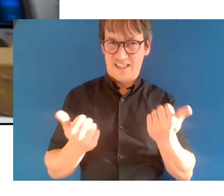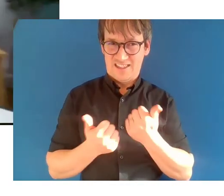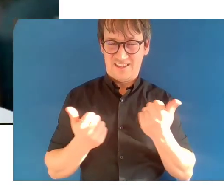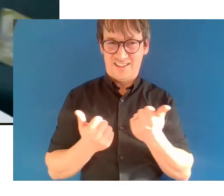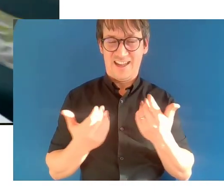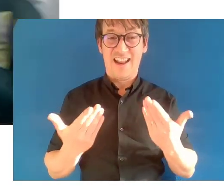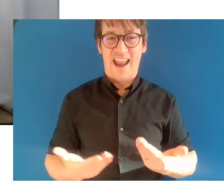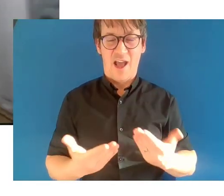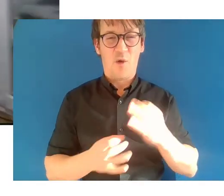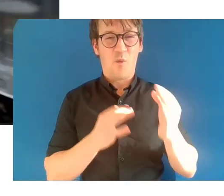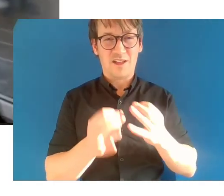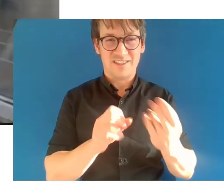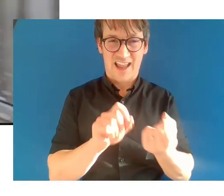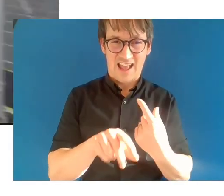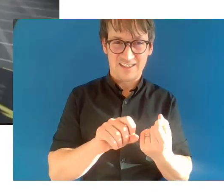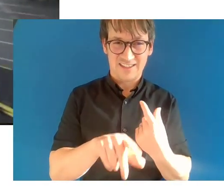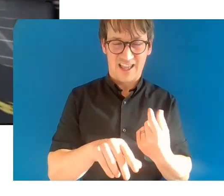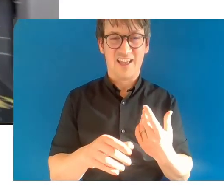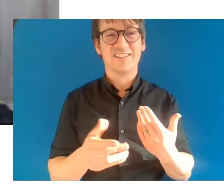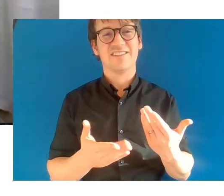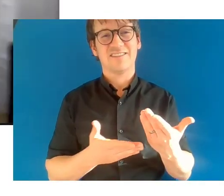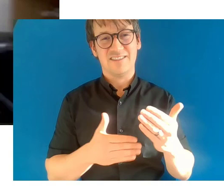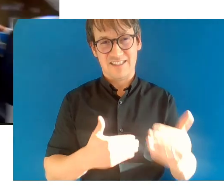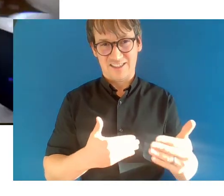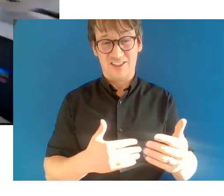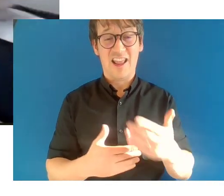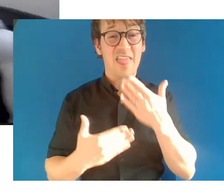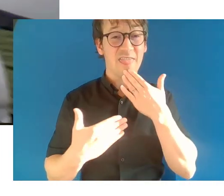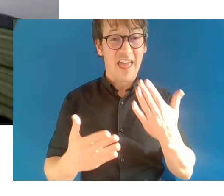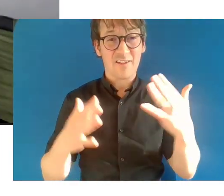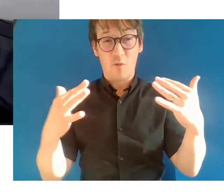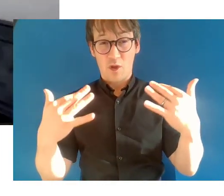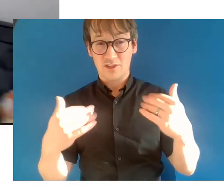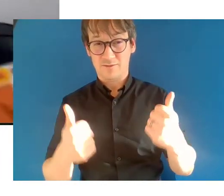to the question and answer session. Thank you for joining me today. Bye bye!